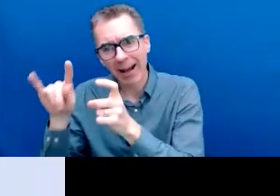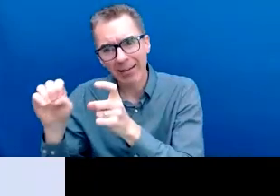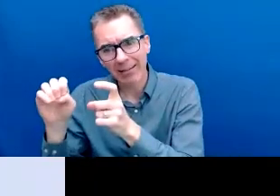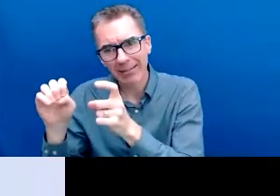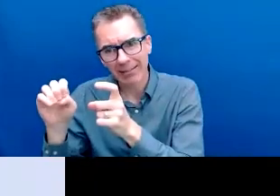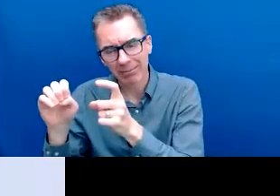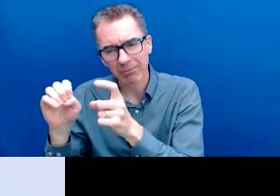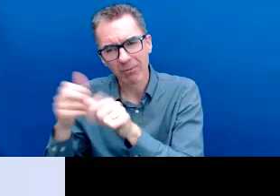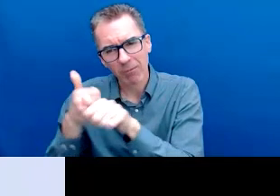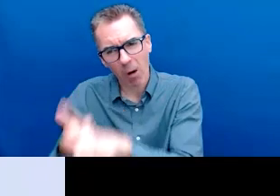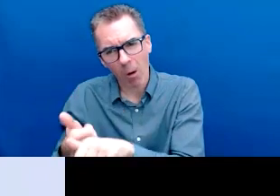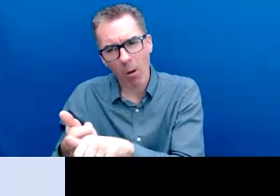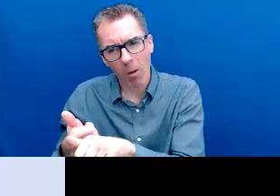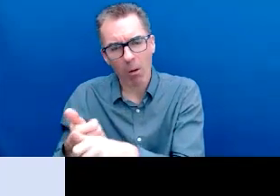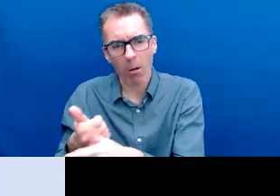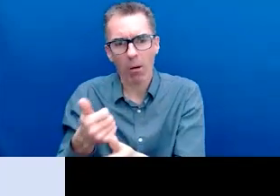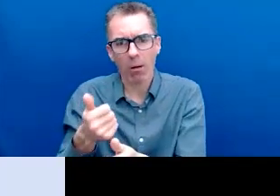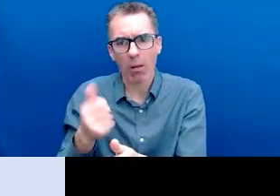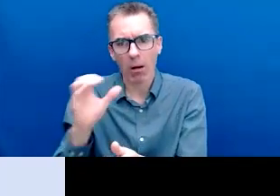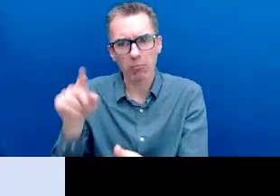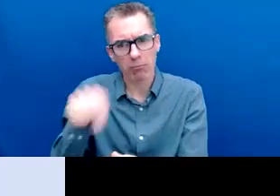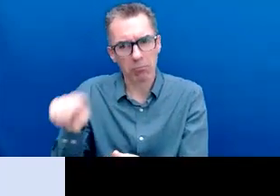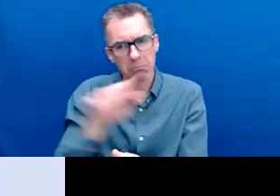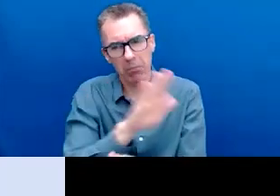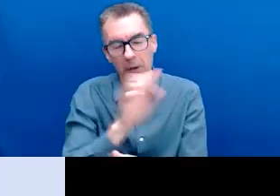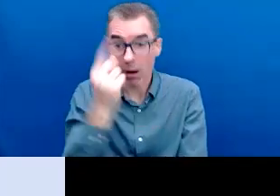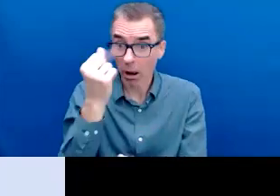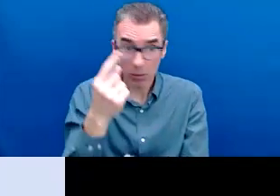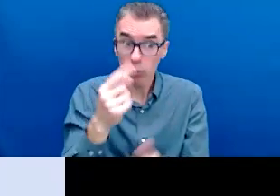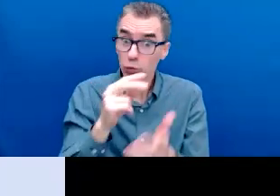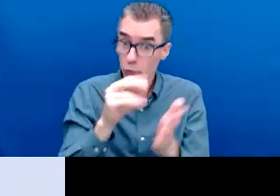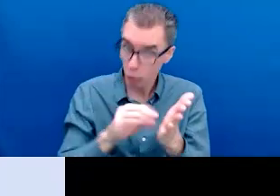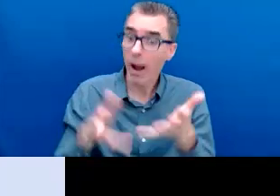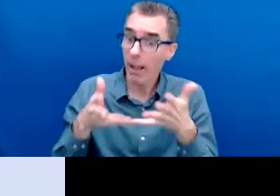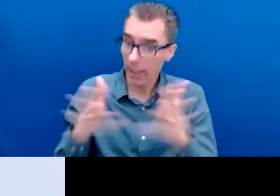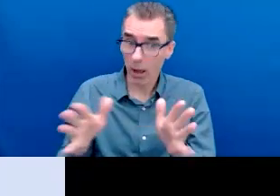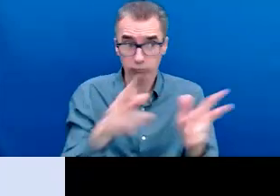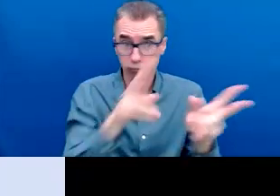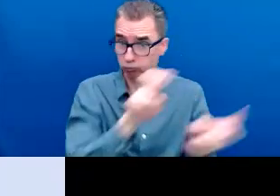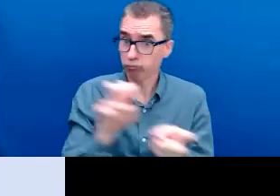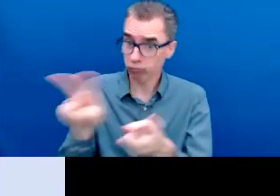information for the most part, but that would be free to students. And then you can also write your own.